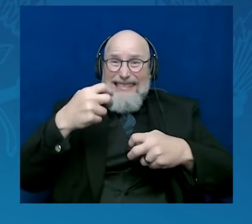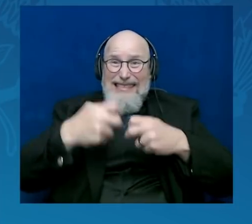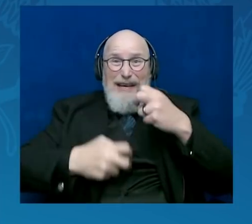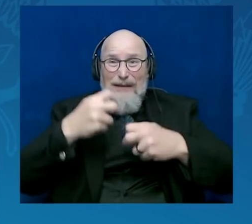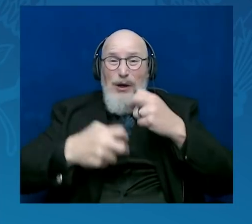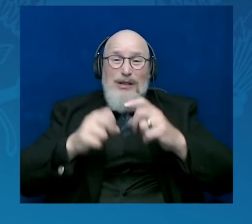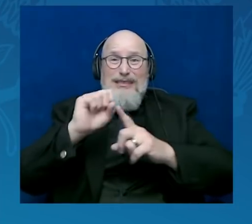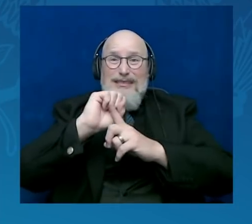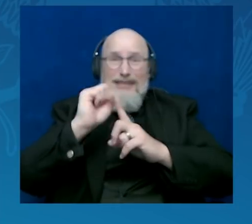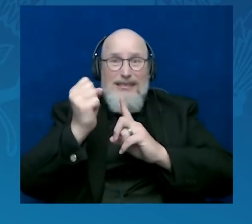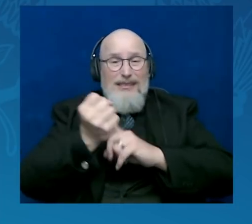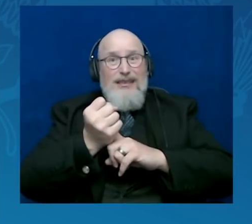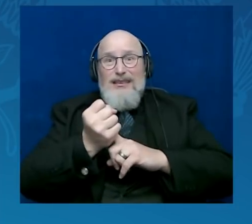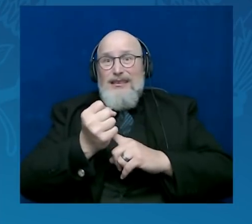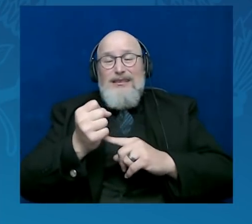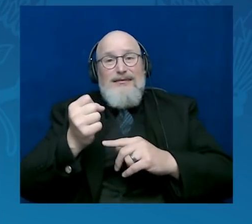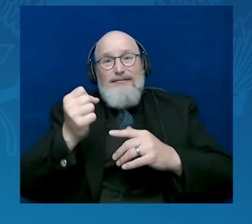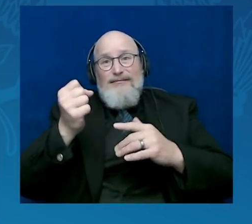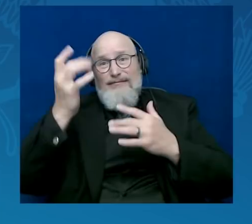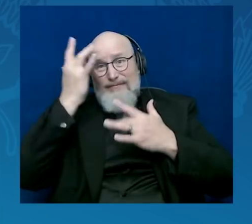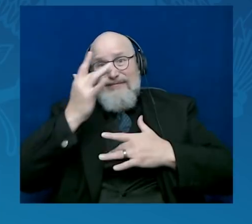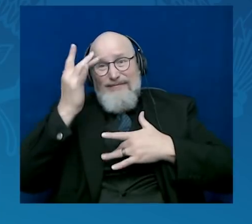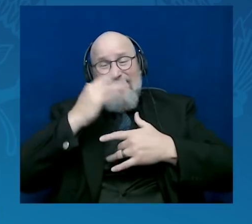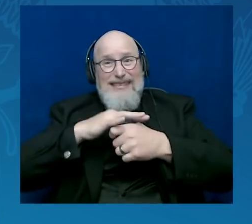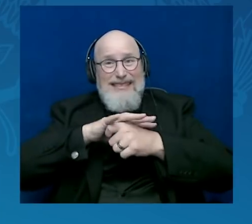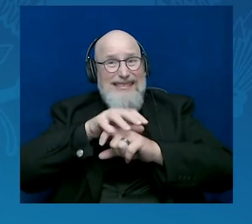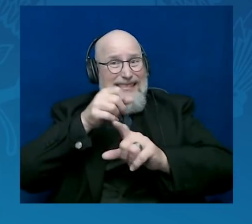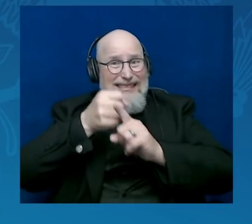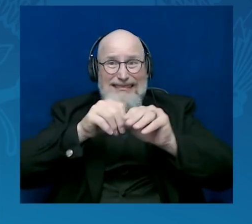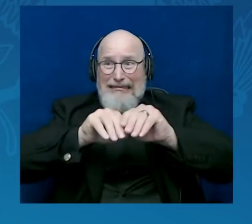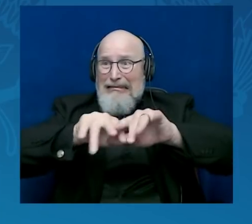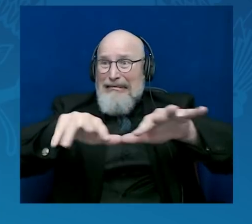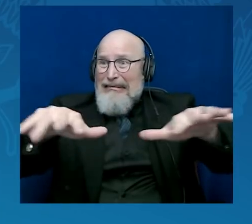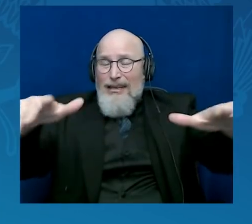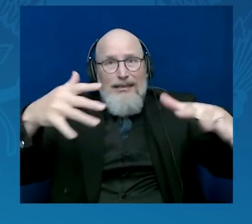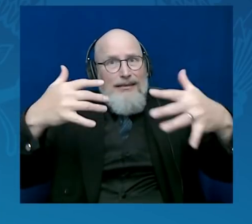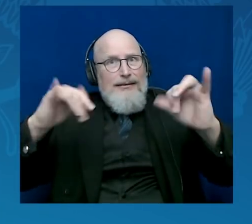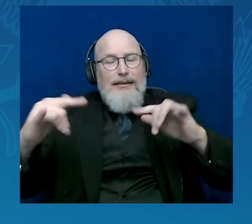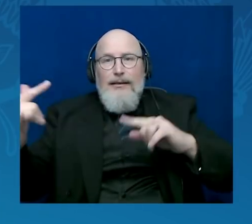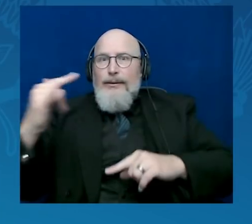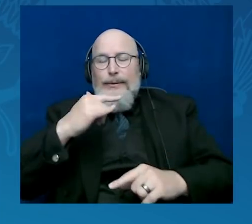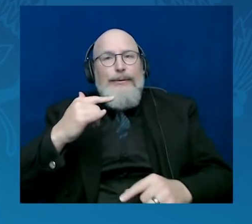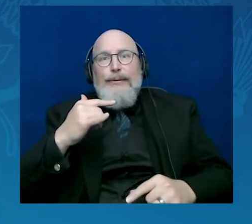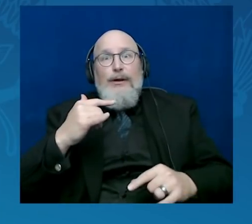You know, under more normal circumstances, there would be like 600 people in this hall.